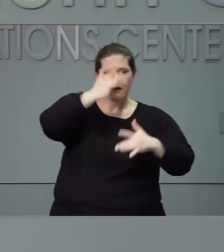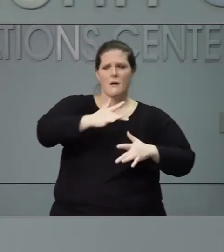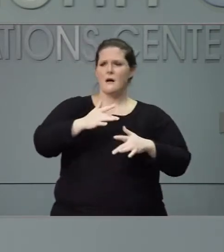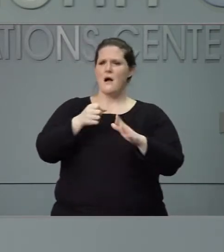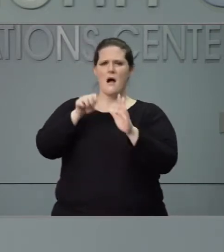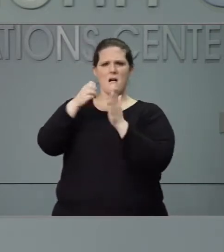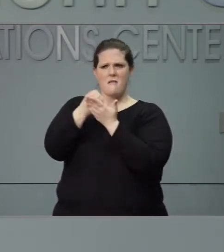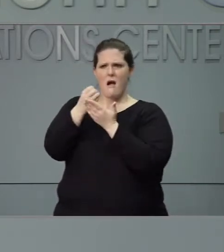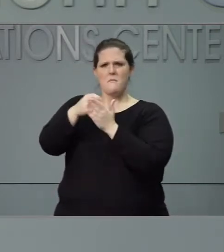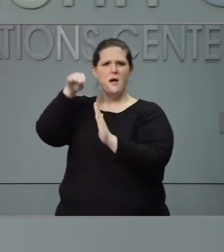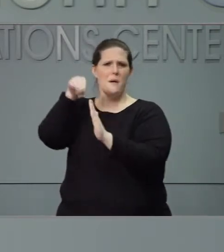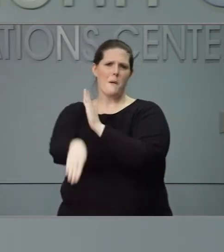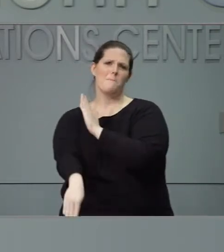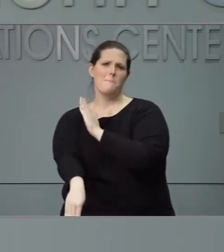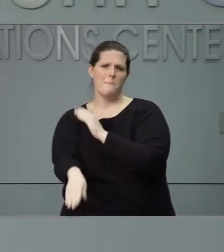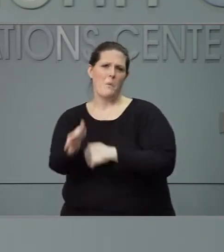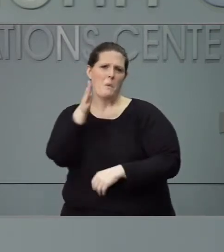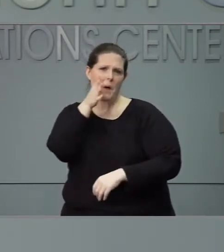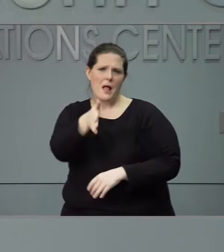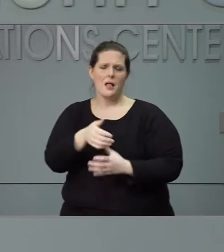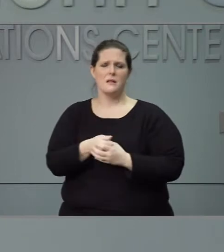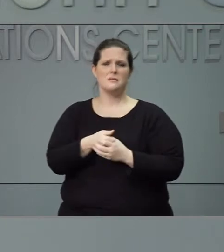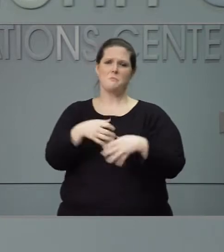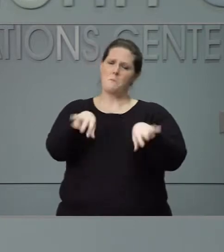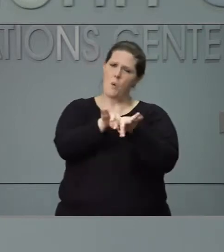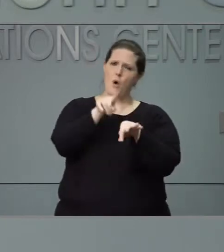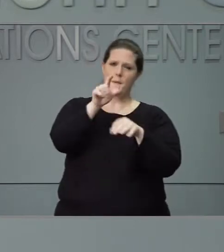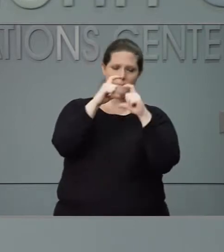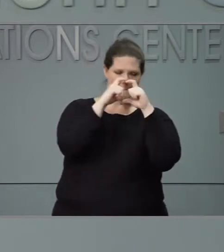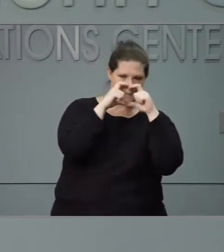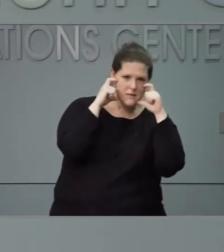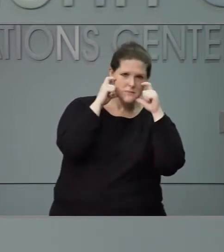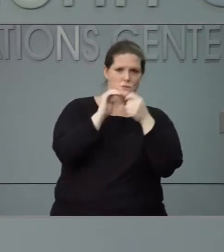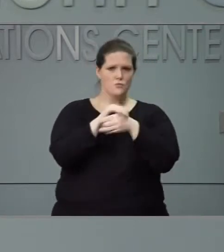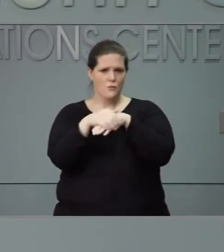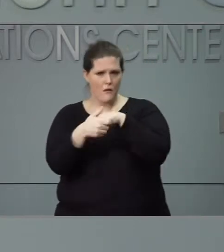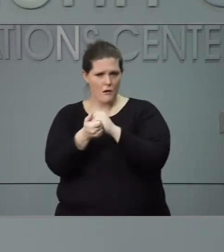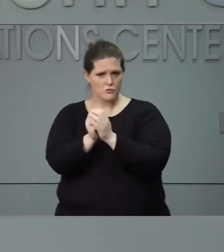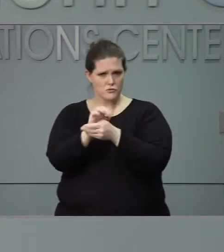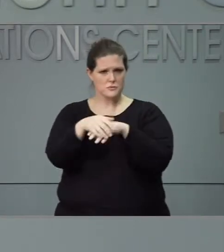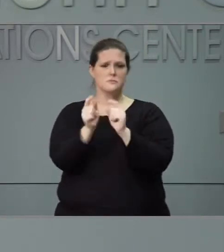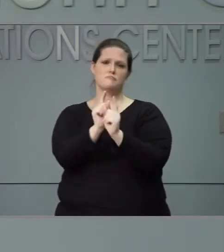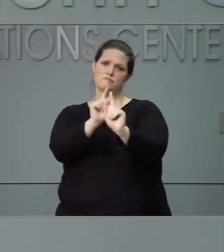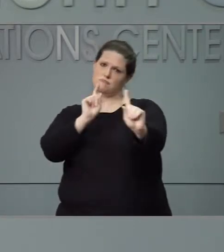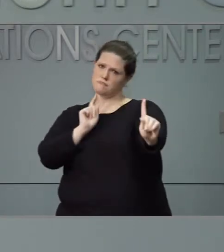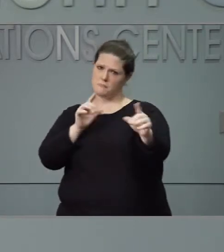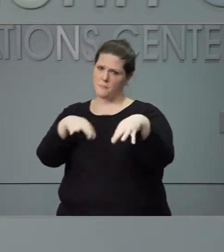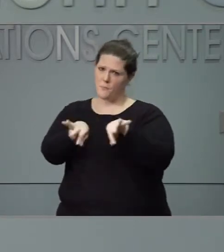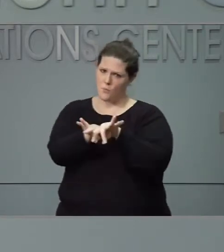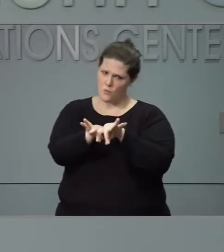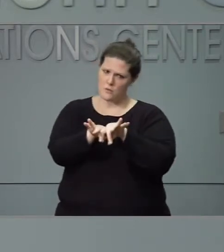EN LAS ÚLTIMAS 12 HORAS, TODOS EN EL EDIFICIO SE HAN HECHO LAS